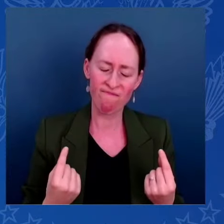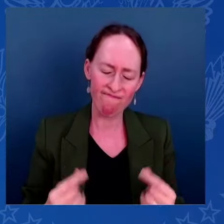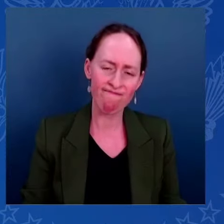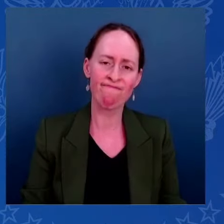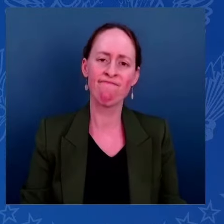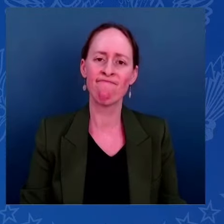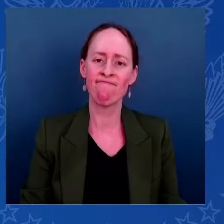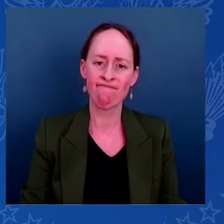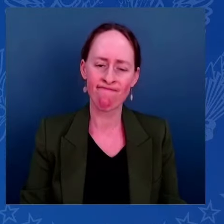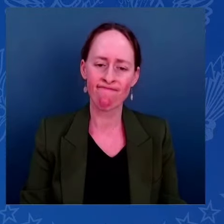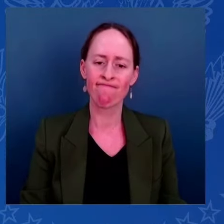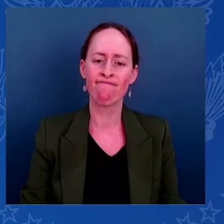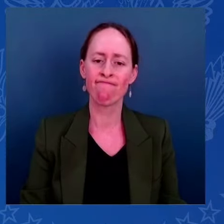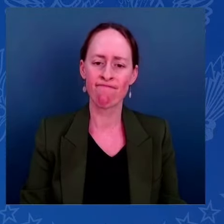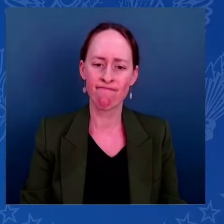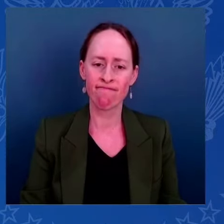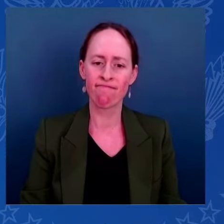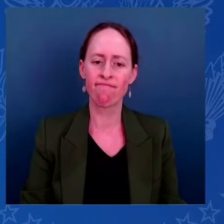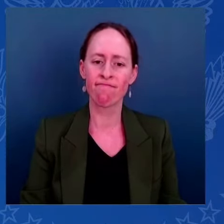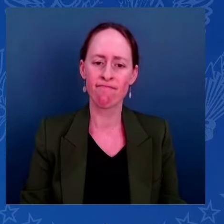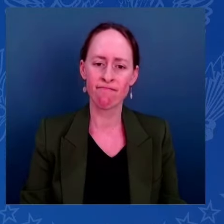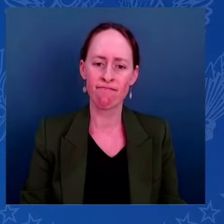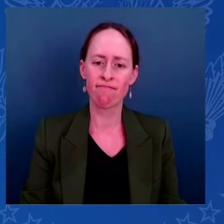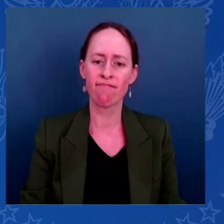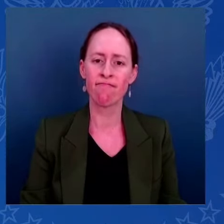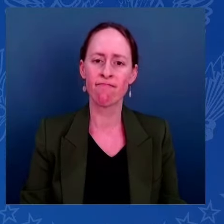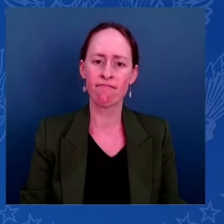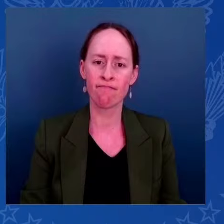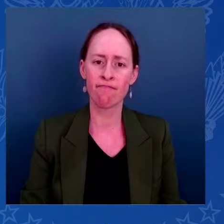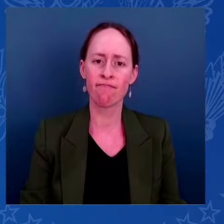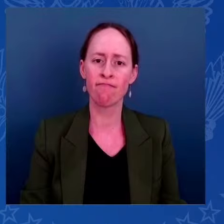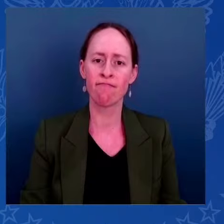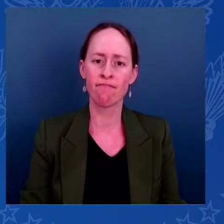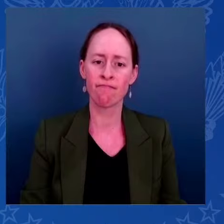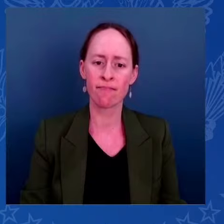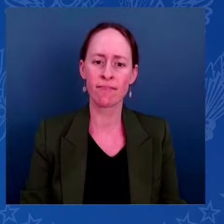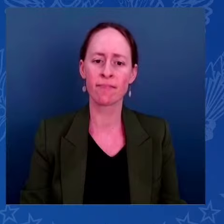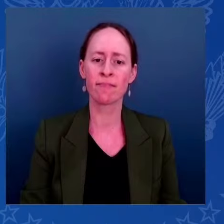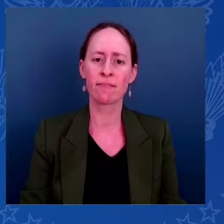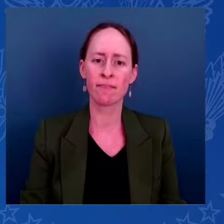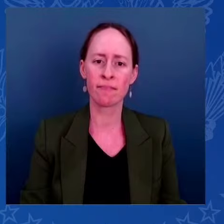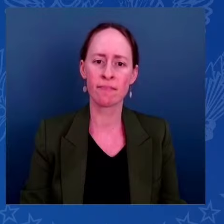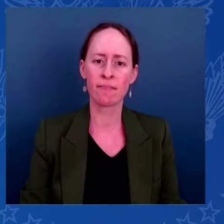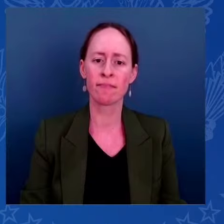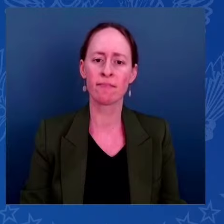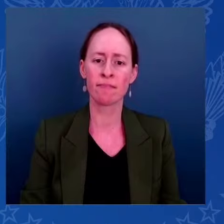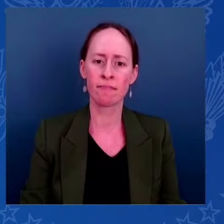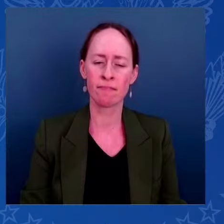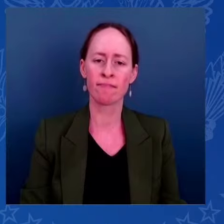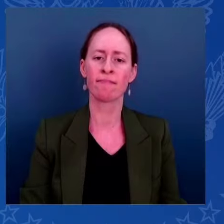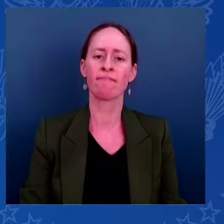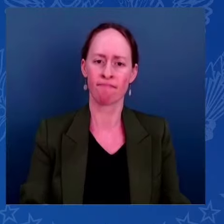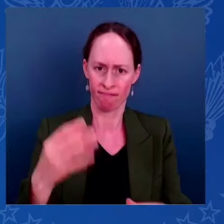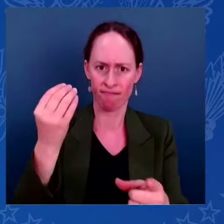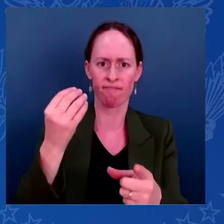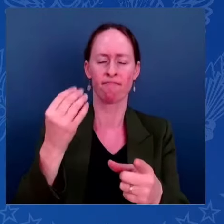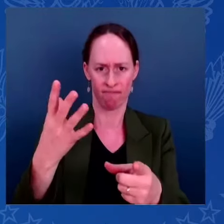my neurosurgeon when I had a couple cranial aneurysms they had to take care of -- nine-hour operations -- he said to me -- trying to explain